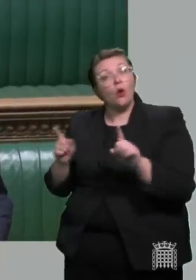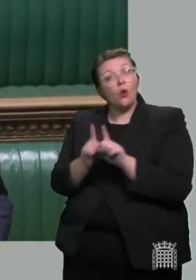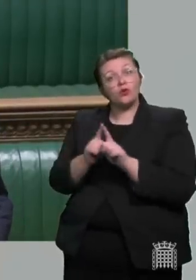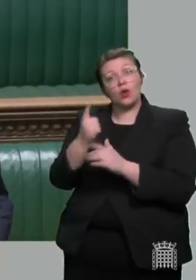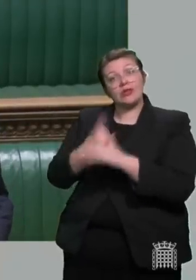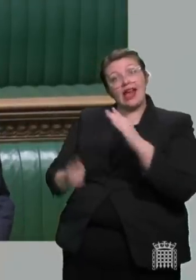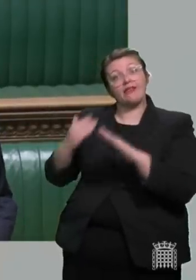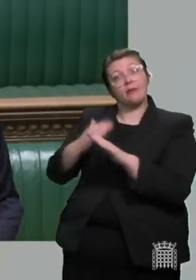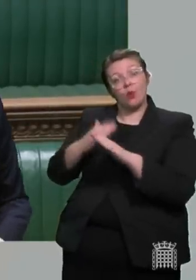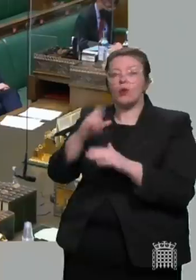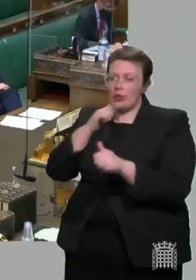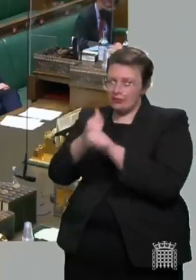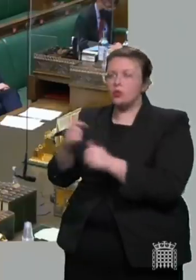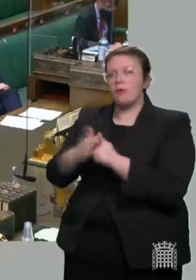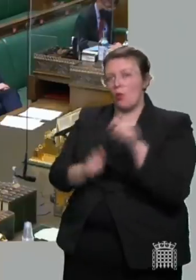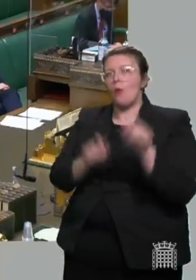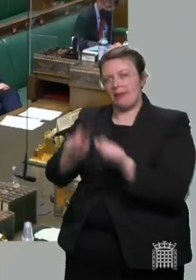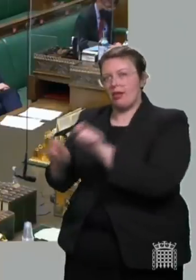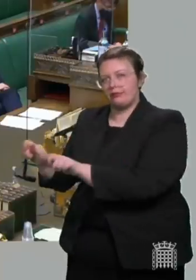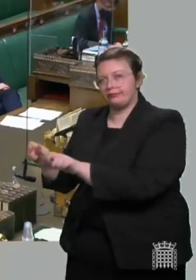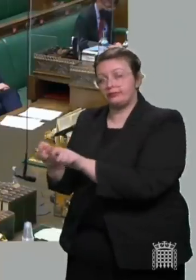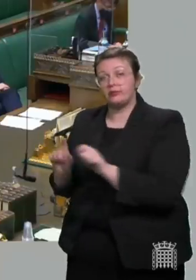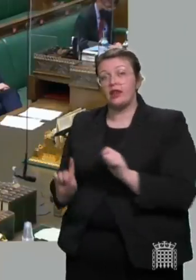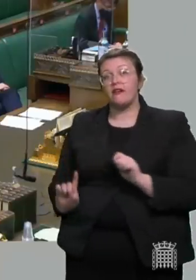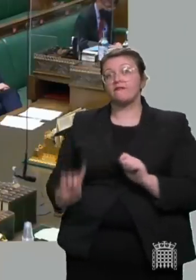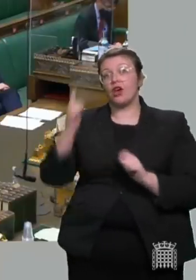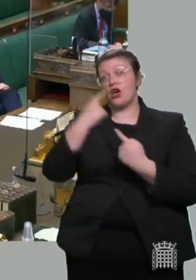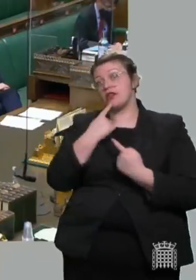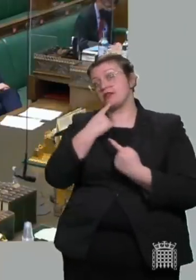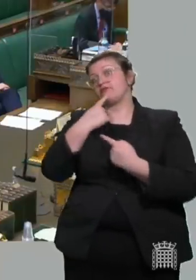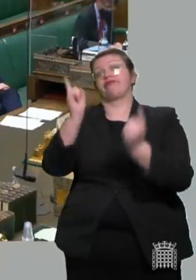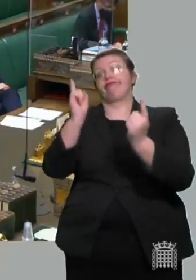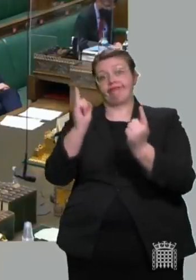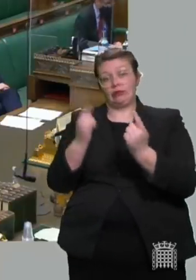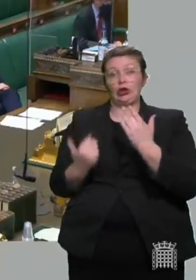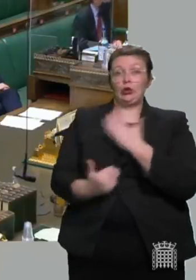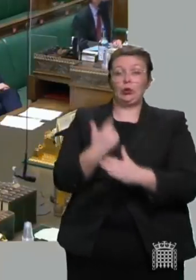scheme. When the scheme was launched, the newly self-employed could not qualify because they